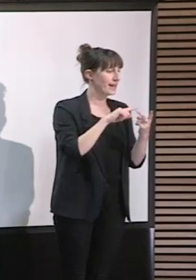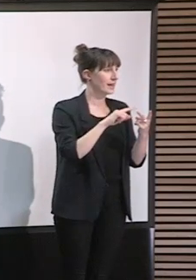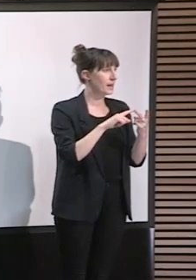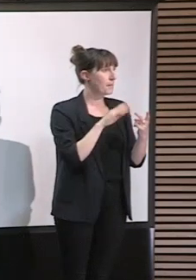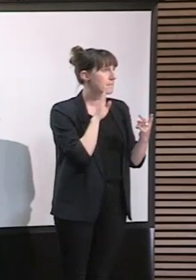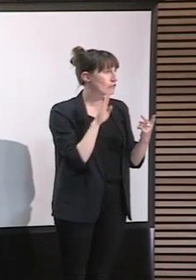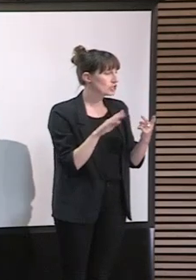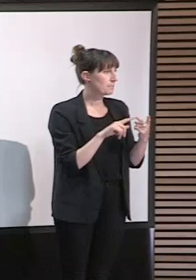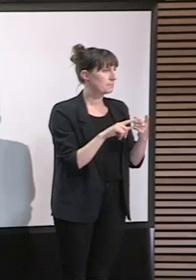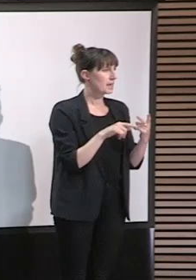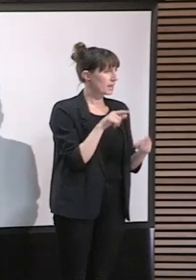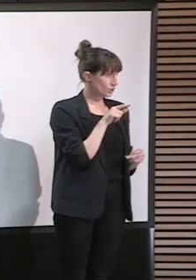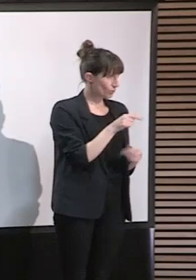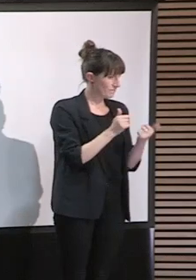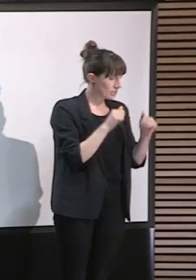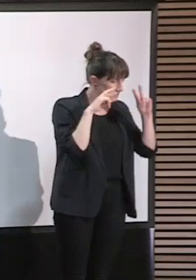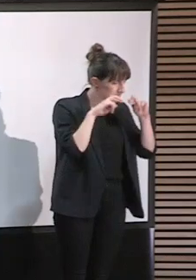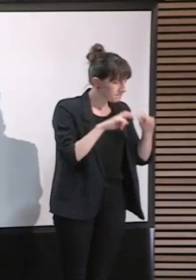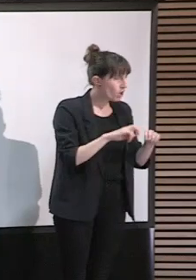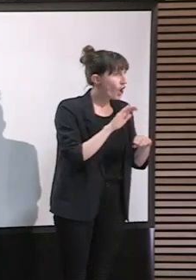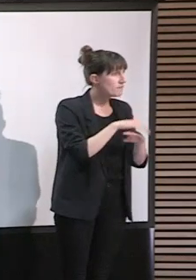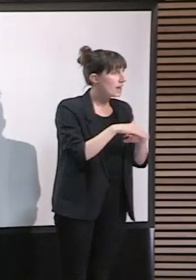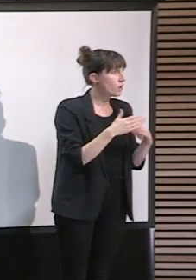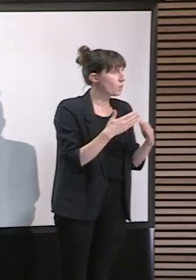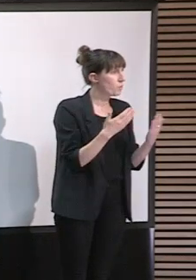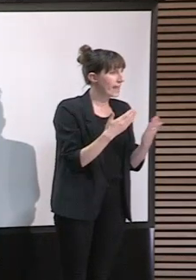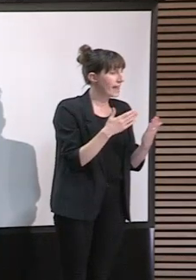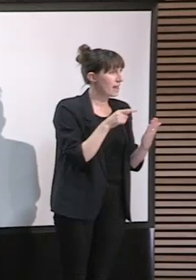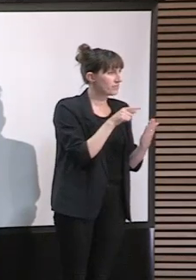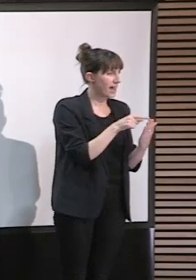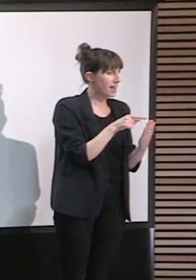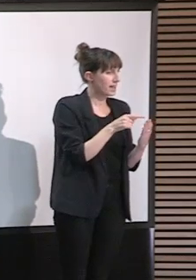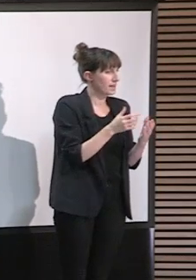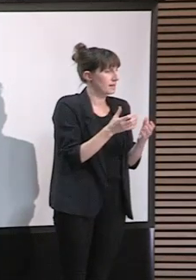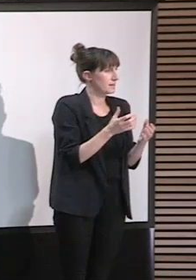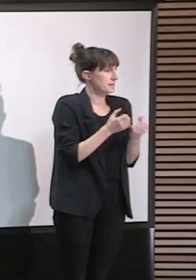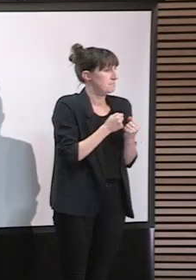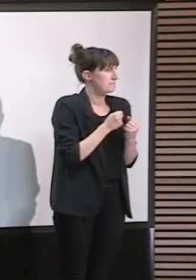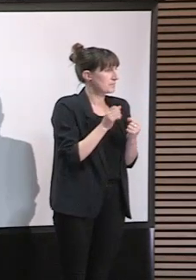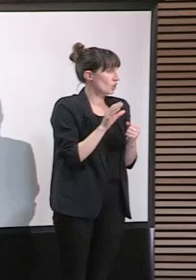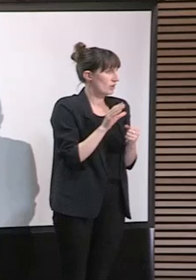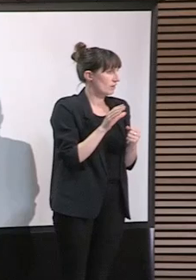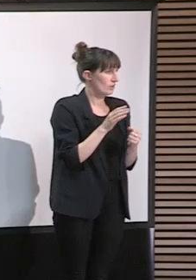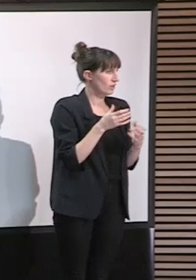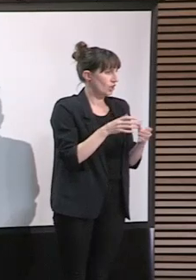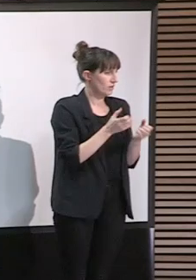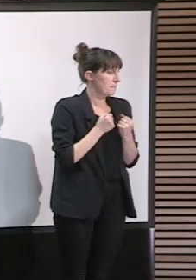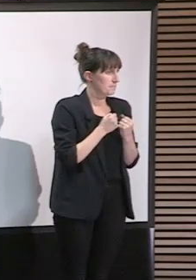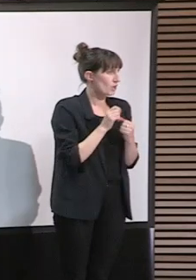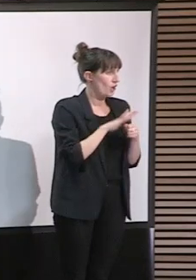and the Japanese traveller and the other ones we have had over the last few months that